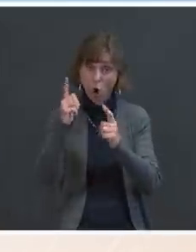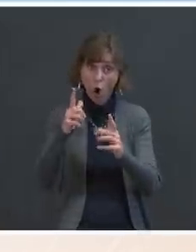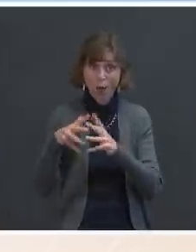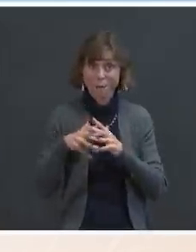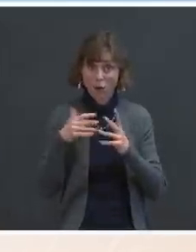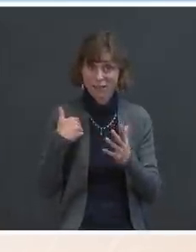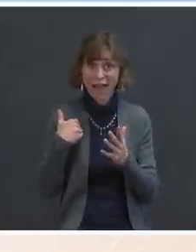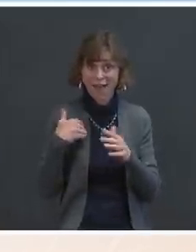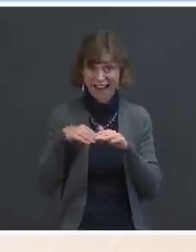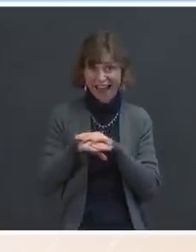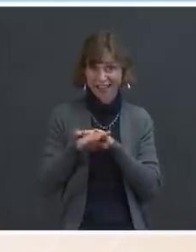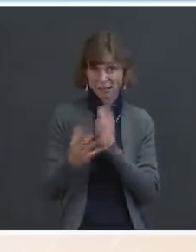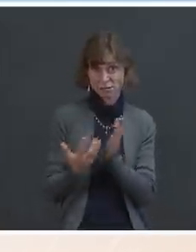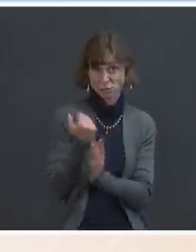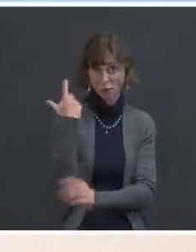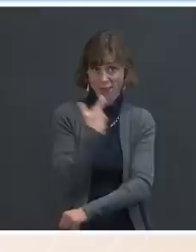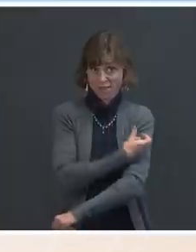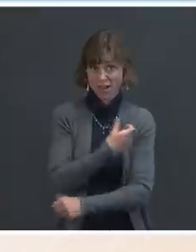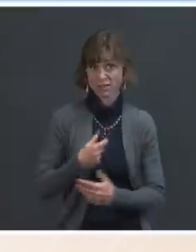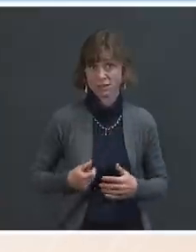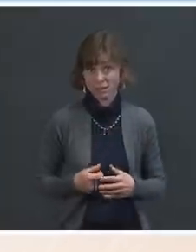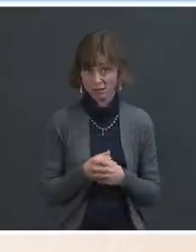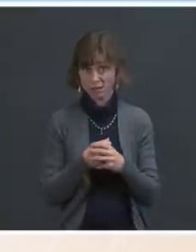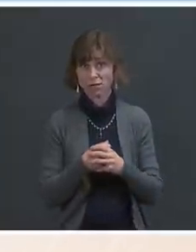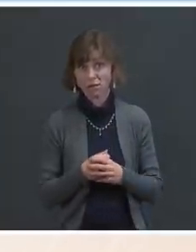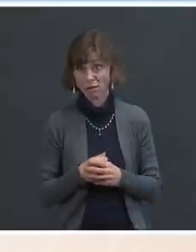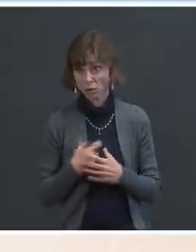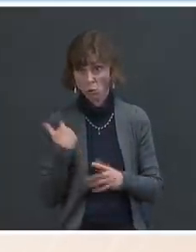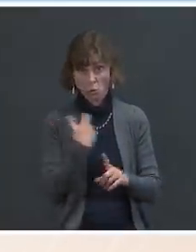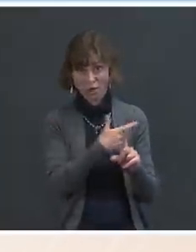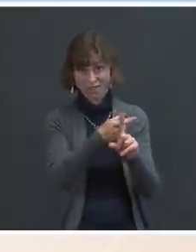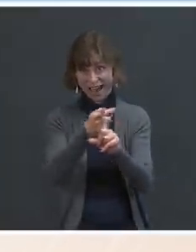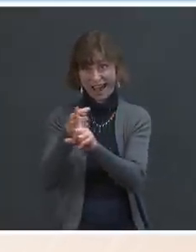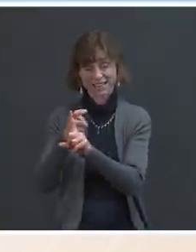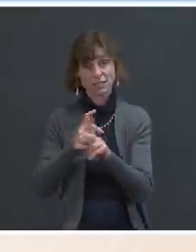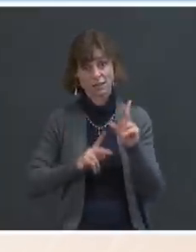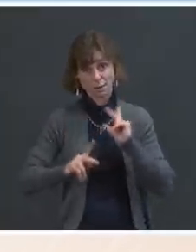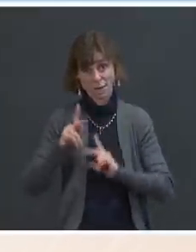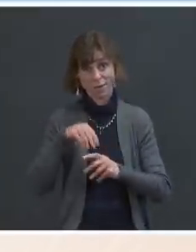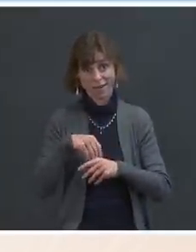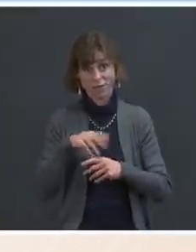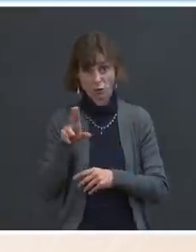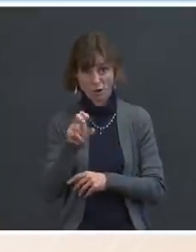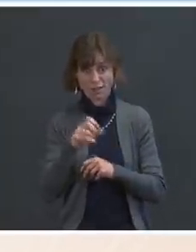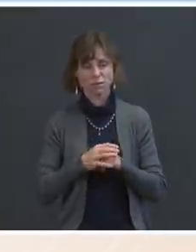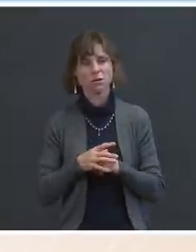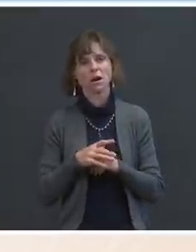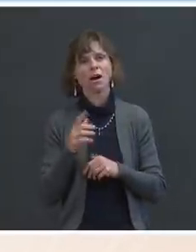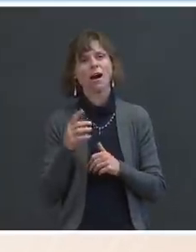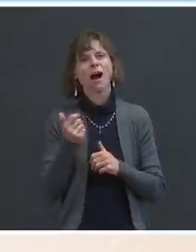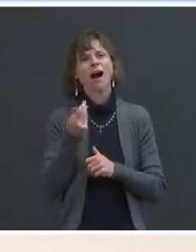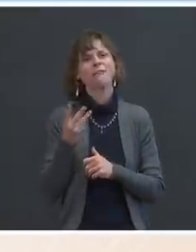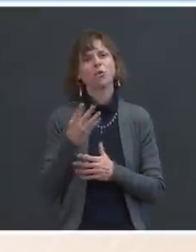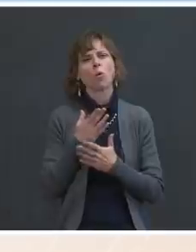and that we are vaccinating the people in this country. But here are a couple of the factors that we're -- we're -- have weighed in on our decision